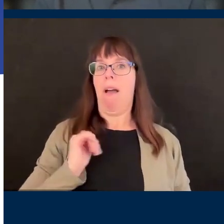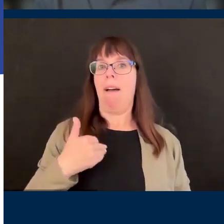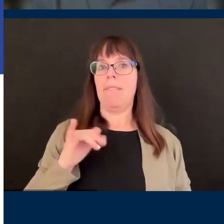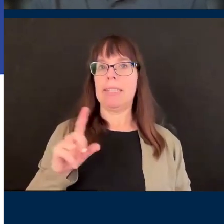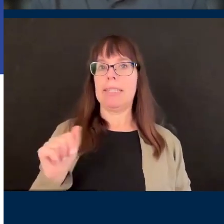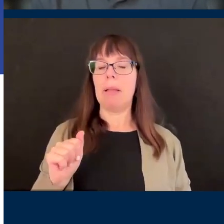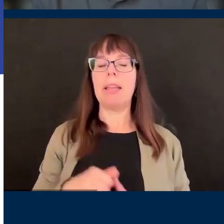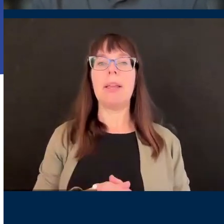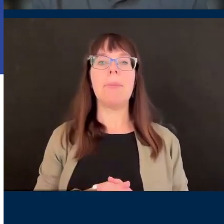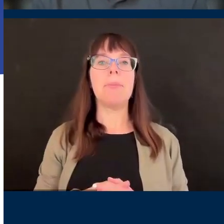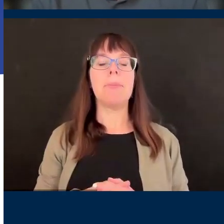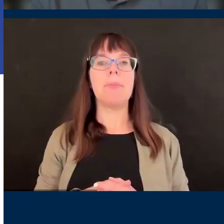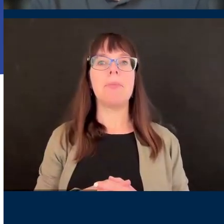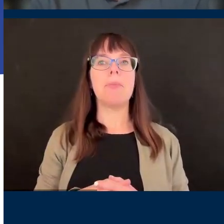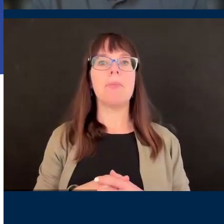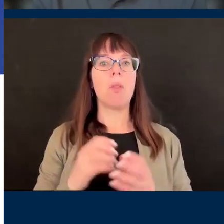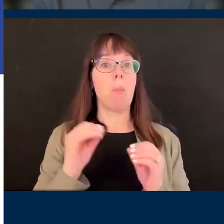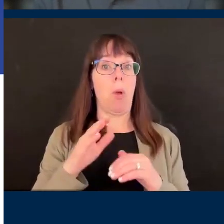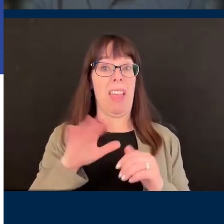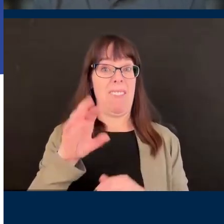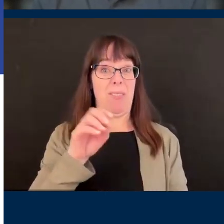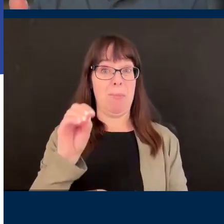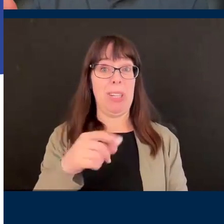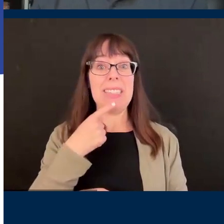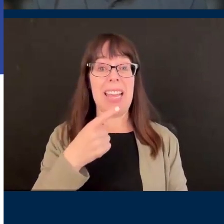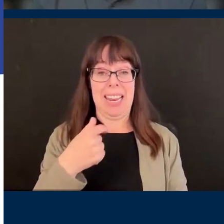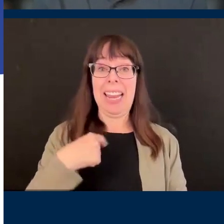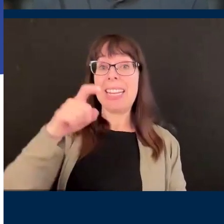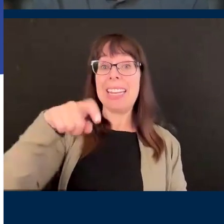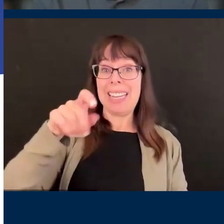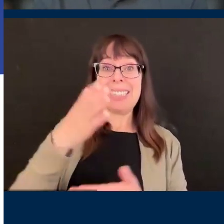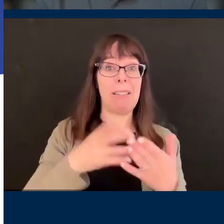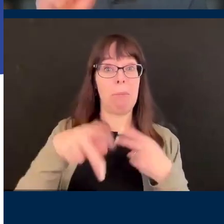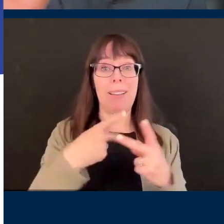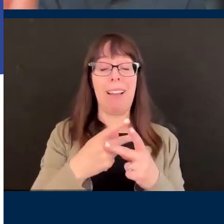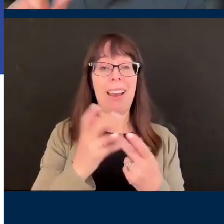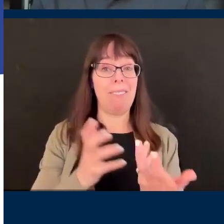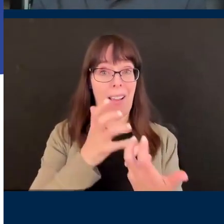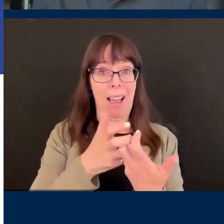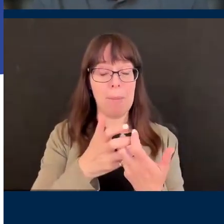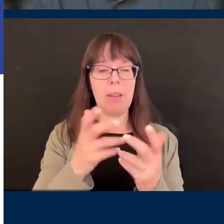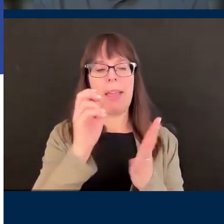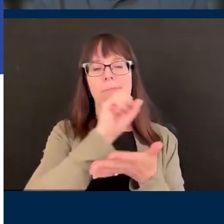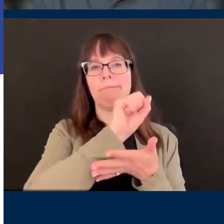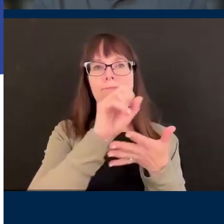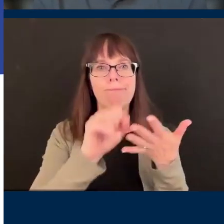and more than half of them said, I do need to have accommodations. And they listed types of accommodations.